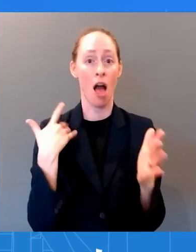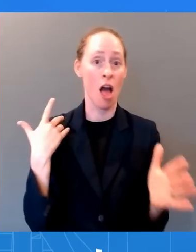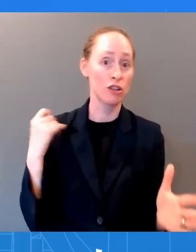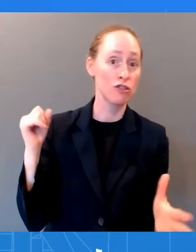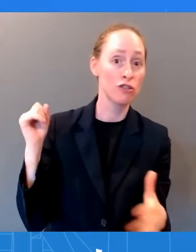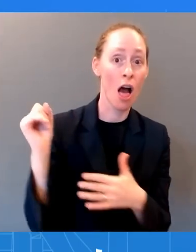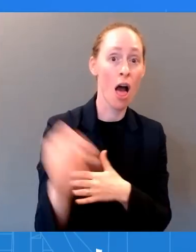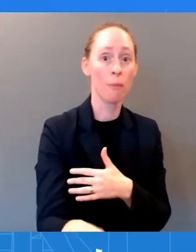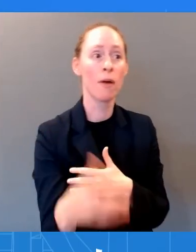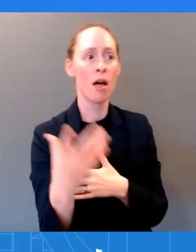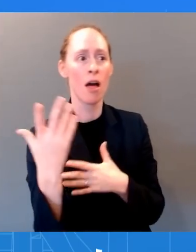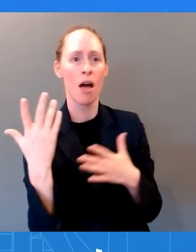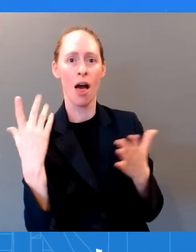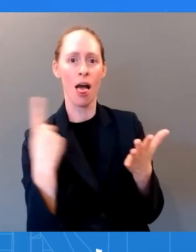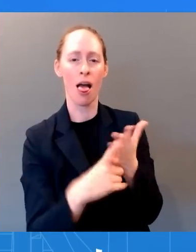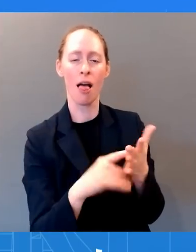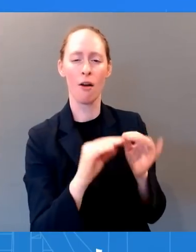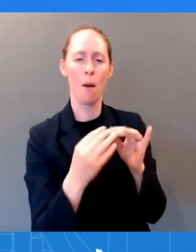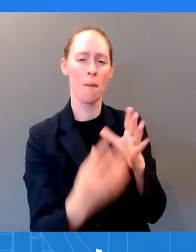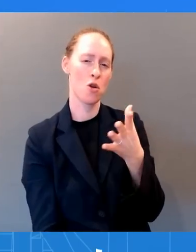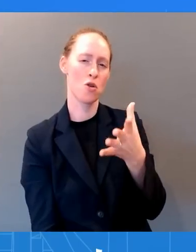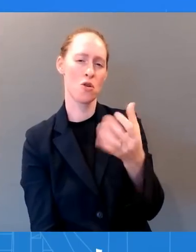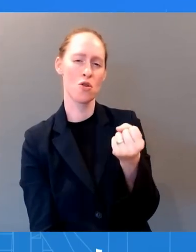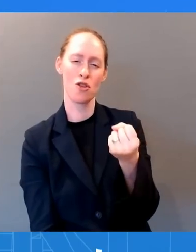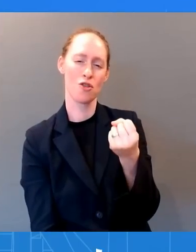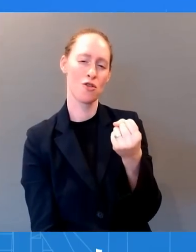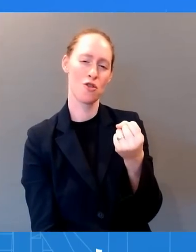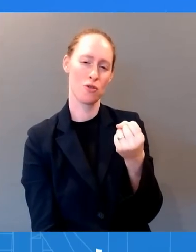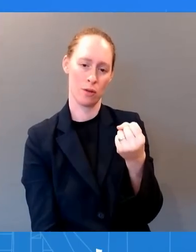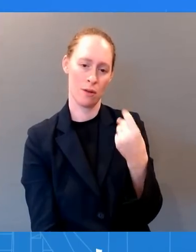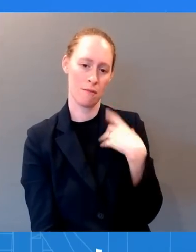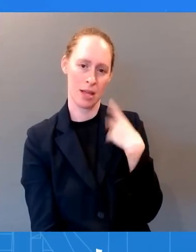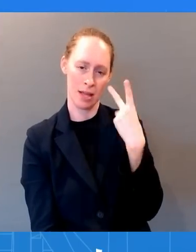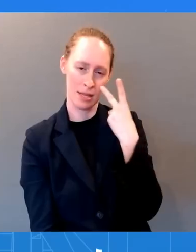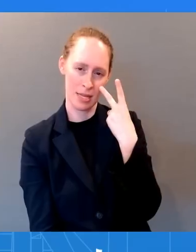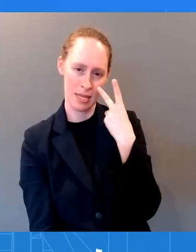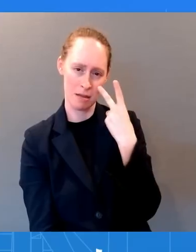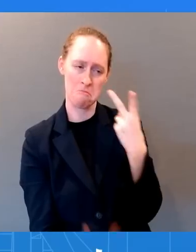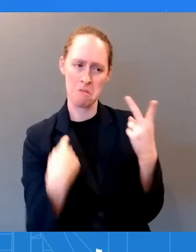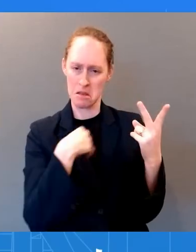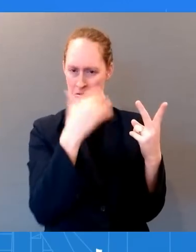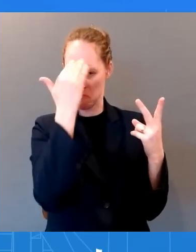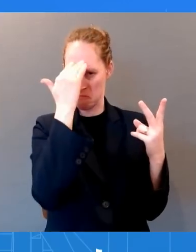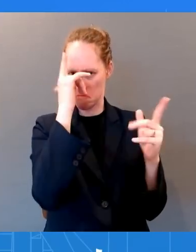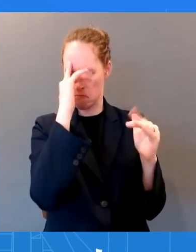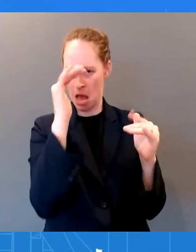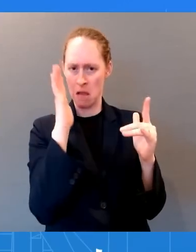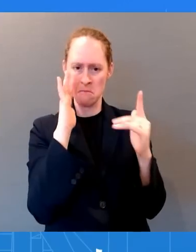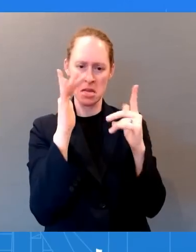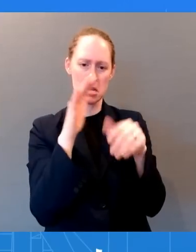to see a bit of a cooling as we go into a transition to more stable growth. The Press: So, in that transition then, you're expecting job losses by the end of the year?